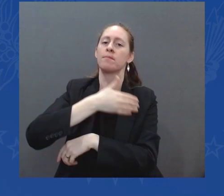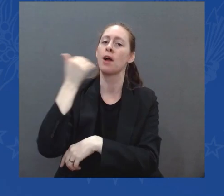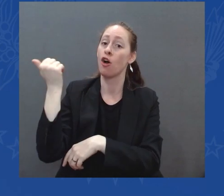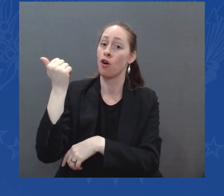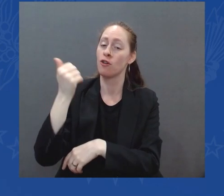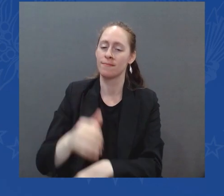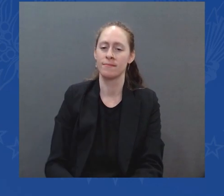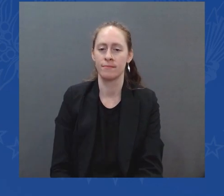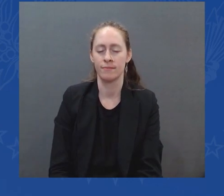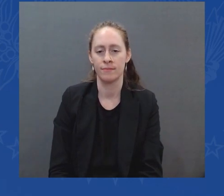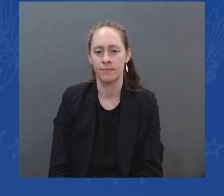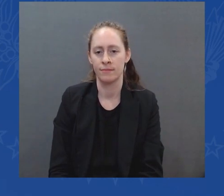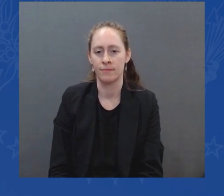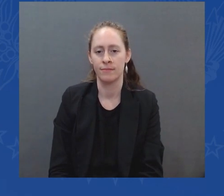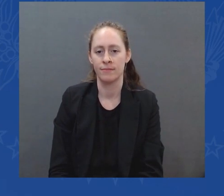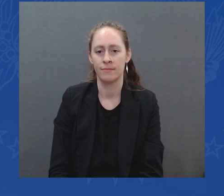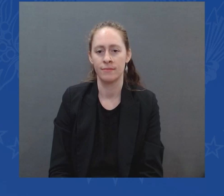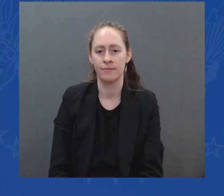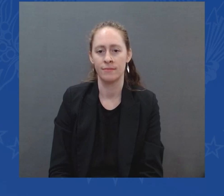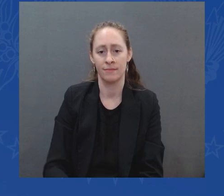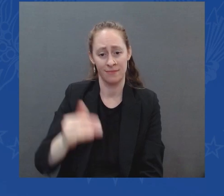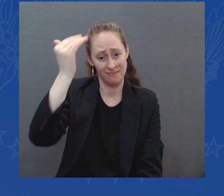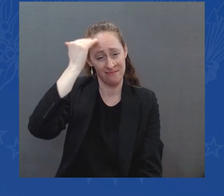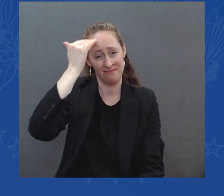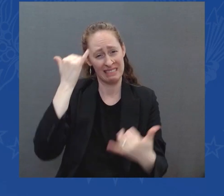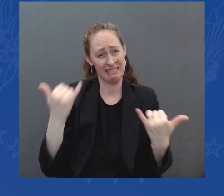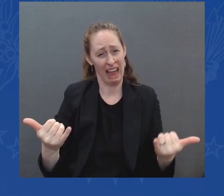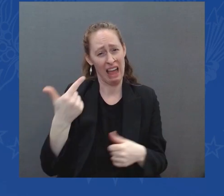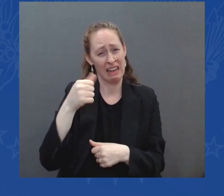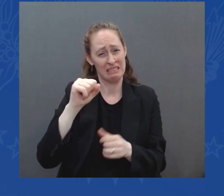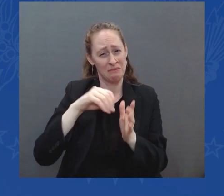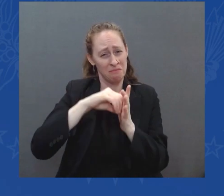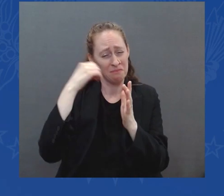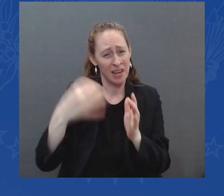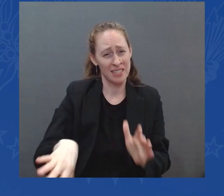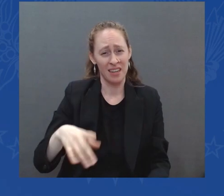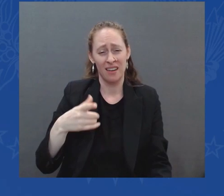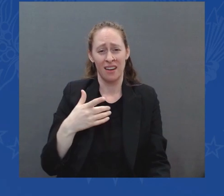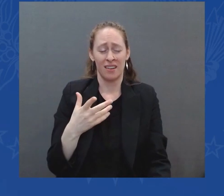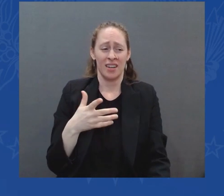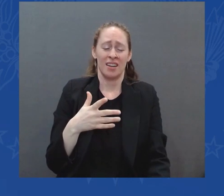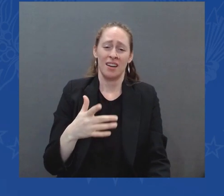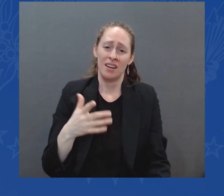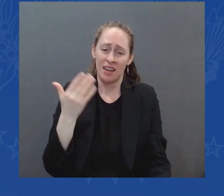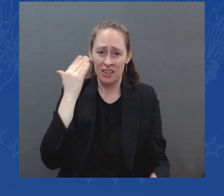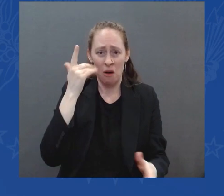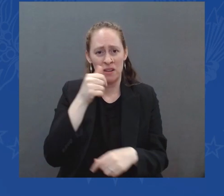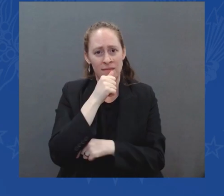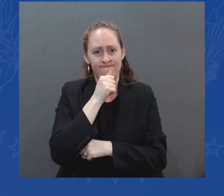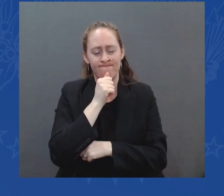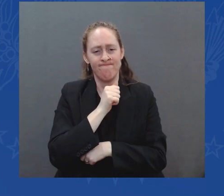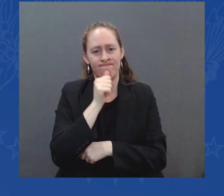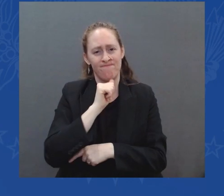and safeguard again -- against it tomorrow. I'm open to ideas to strengthen the plan, but I will not be -- put off and put it on hold.